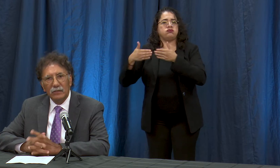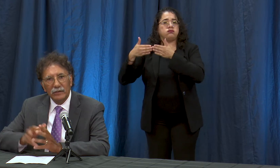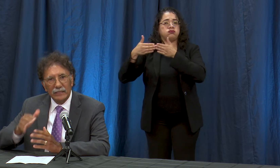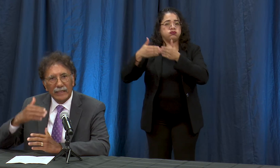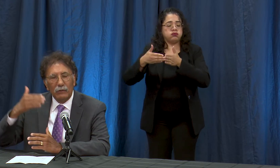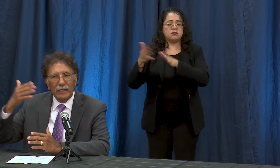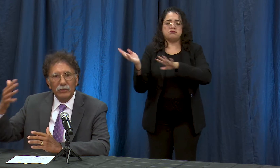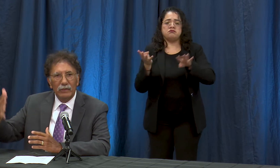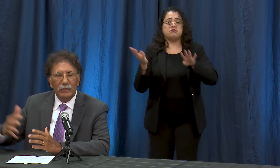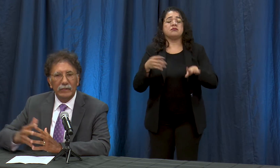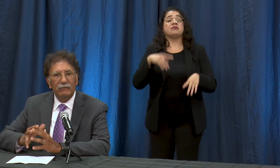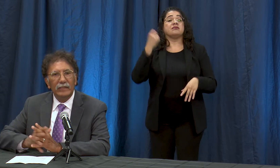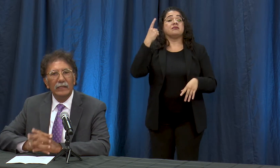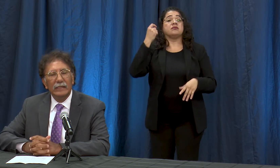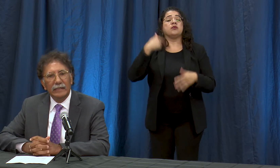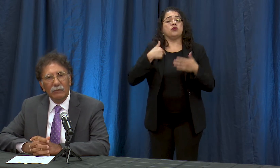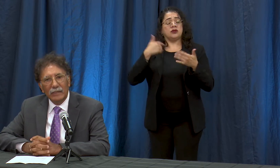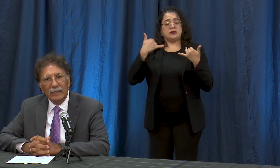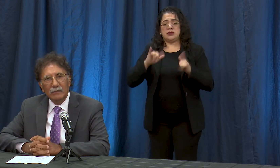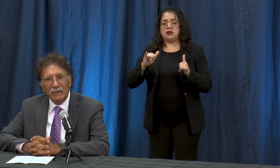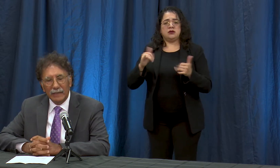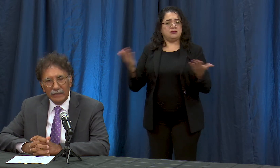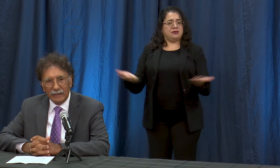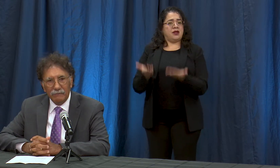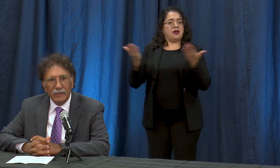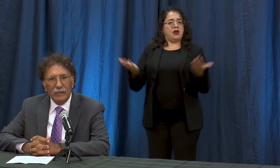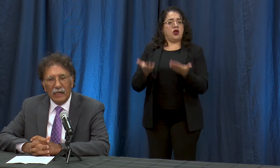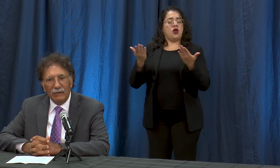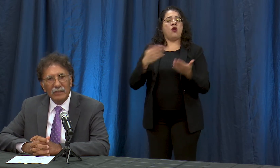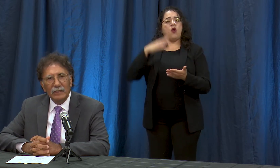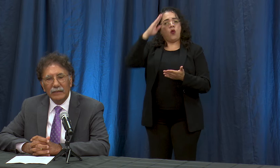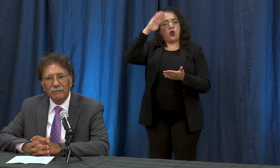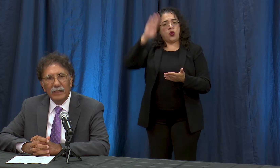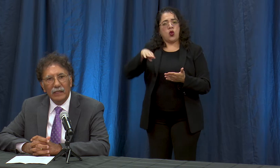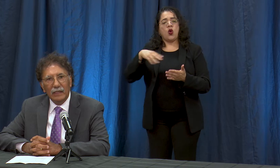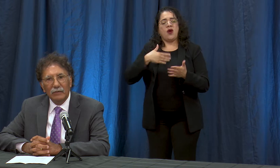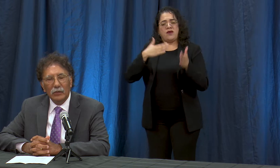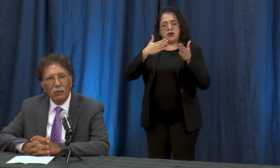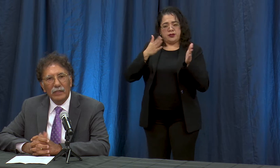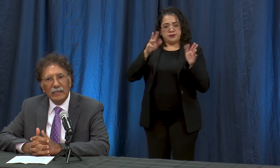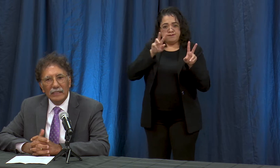stone as a gradually recovery that we need to be making. Obviously no one is